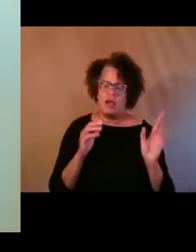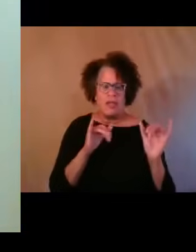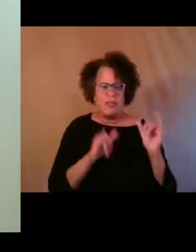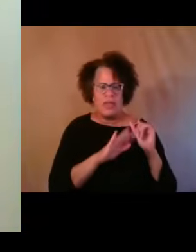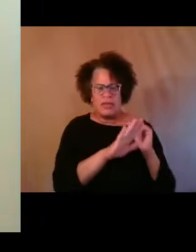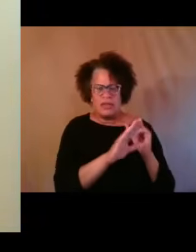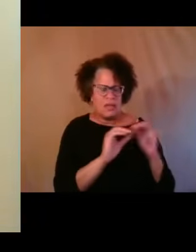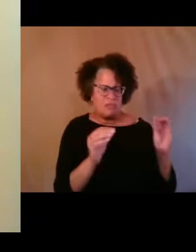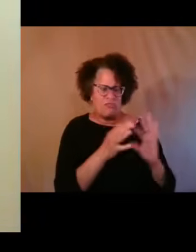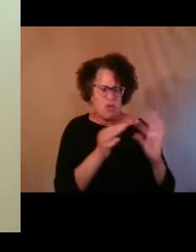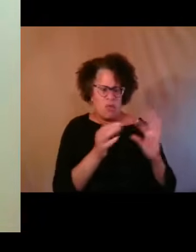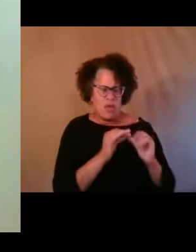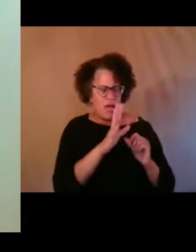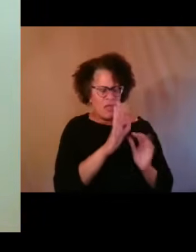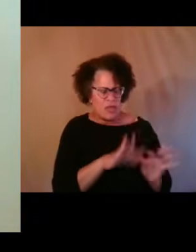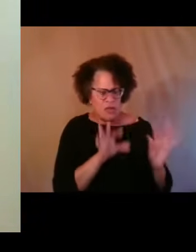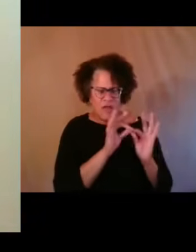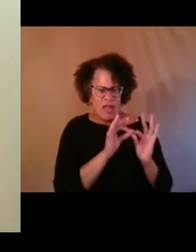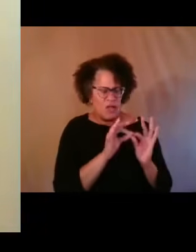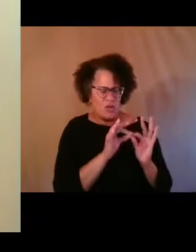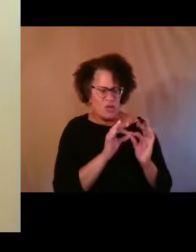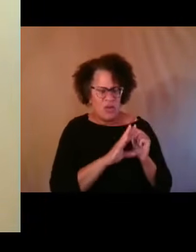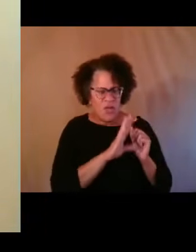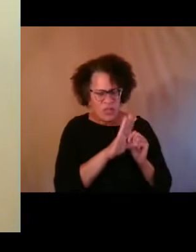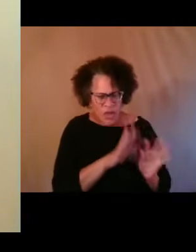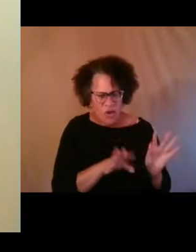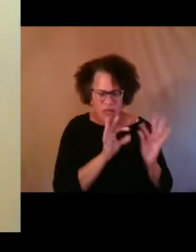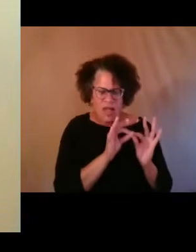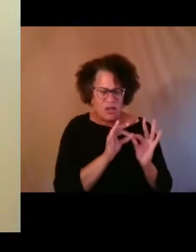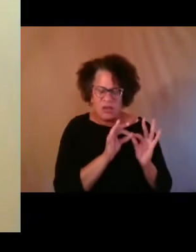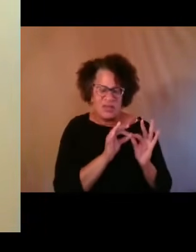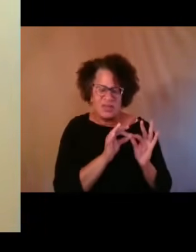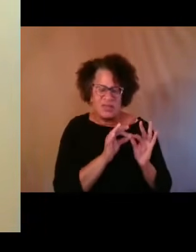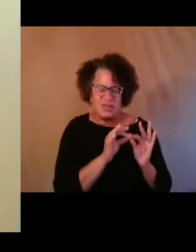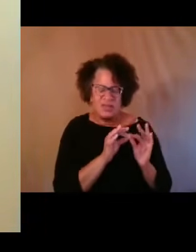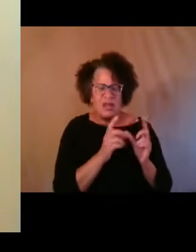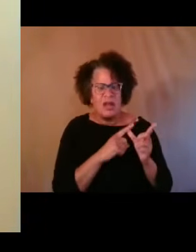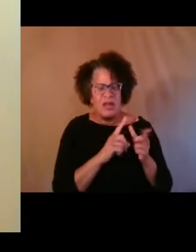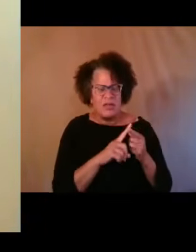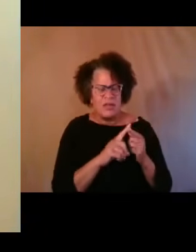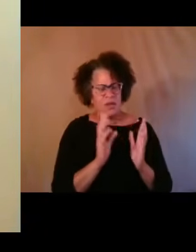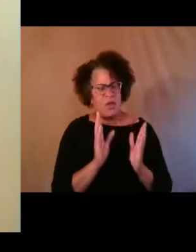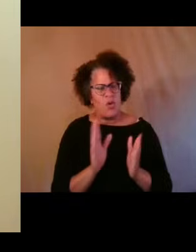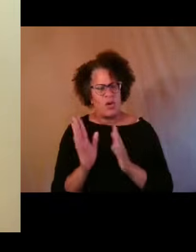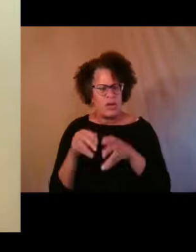their values, their values. And the kind of organizing that we need is